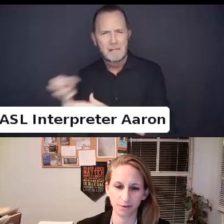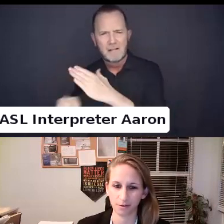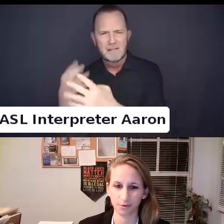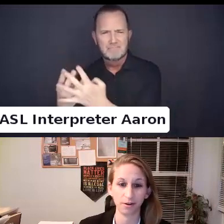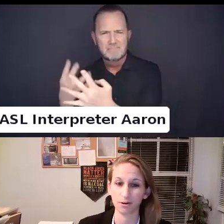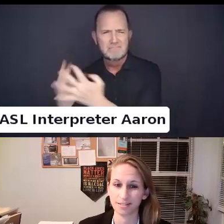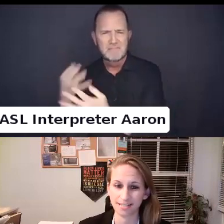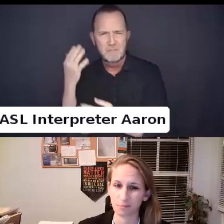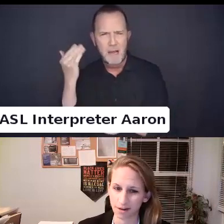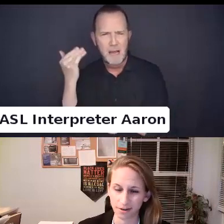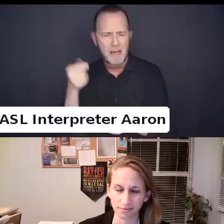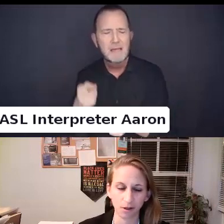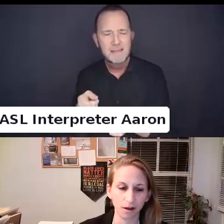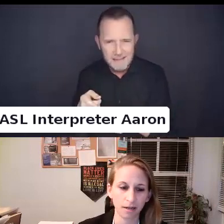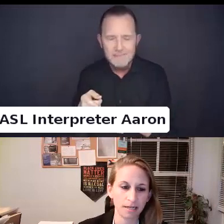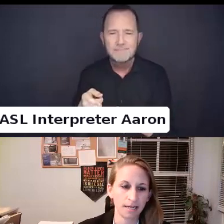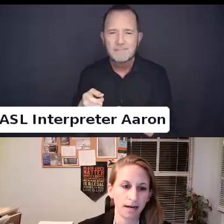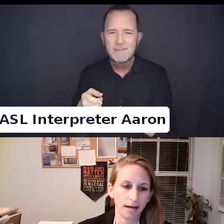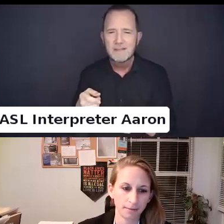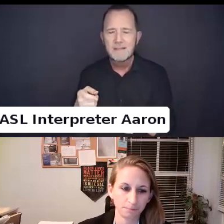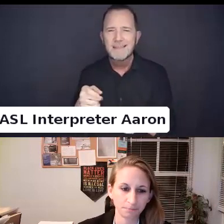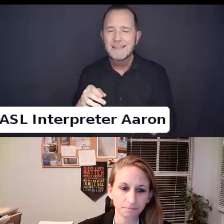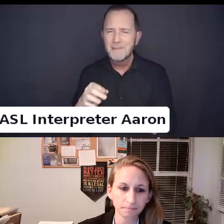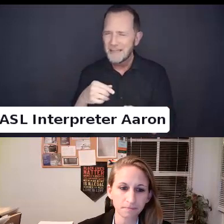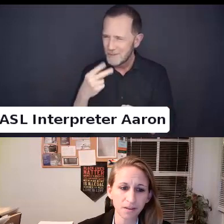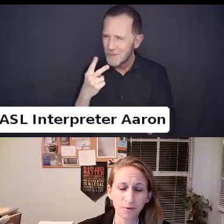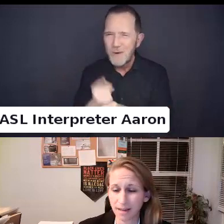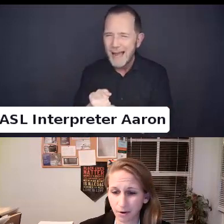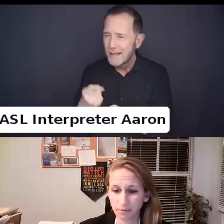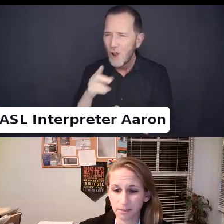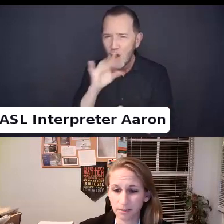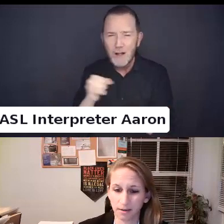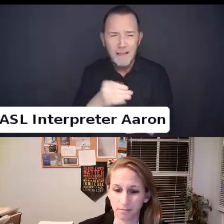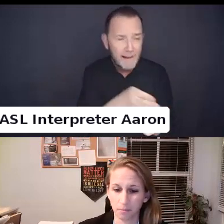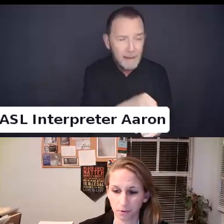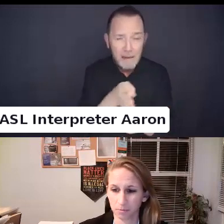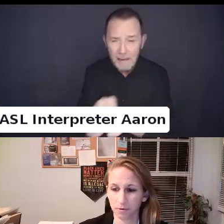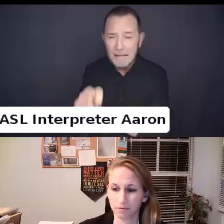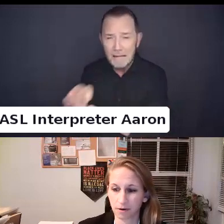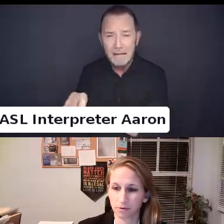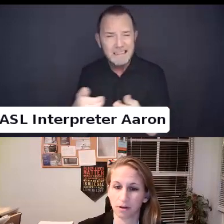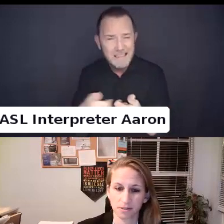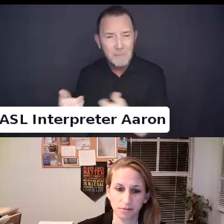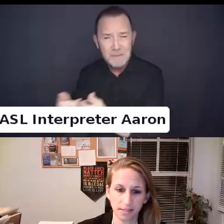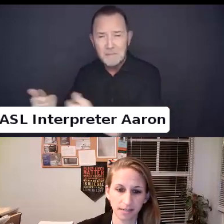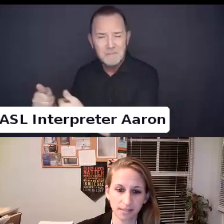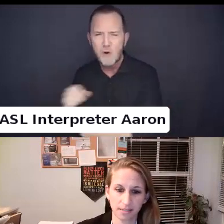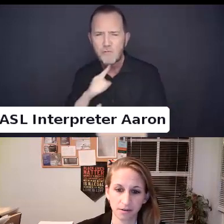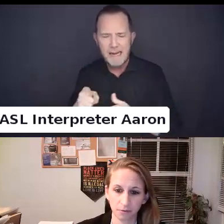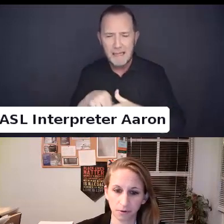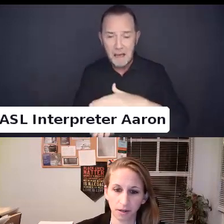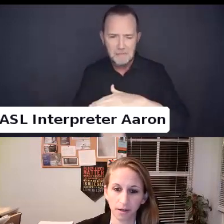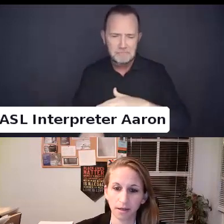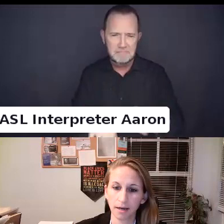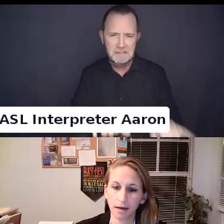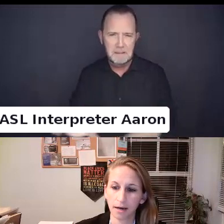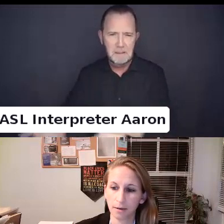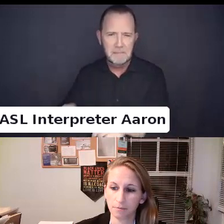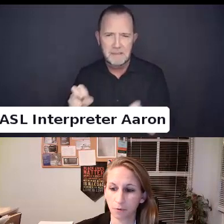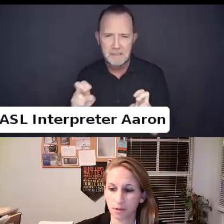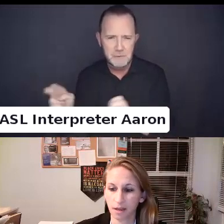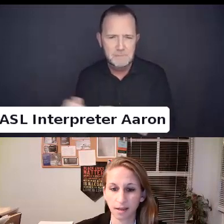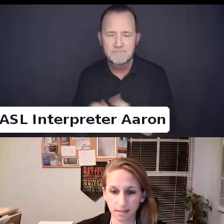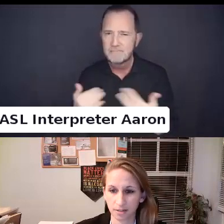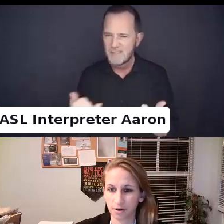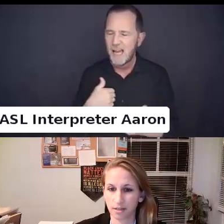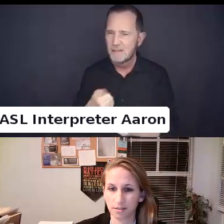They really are not separate areas of law.